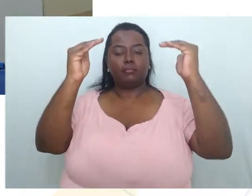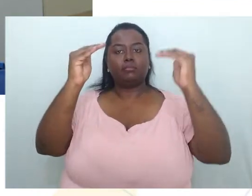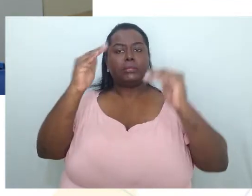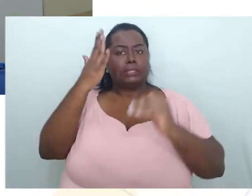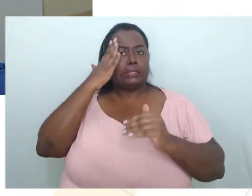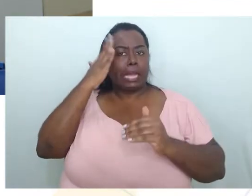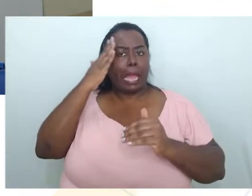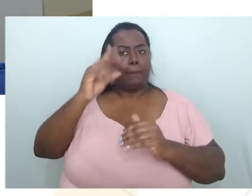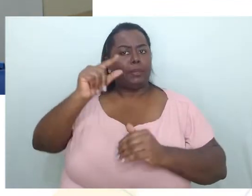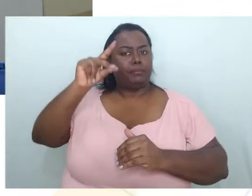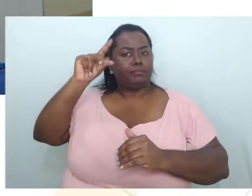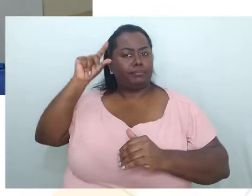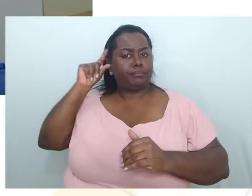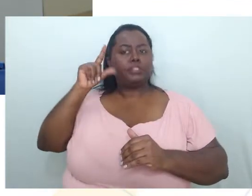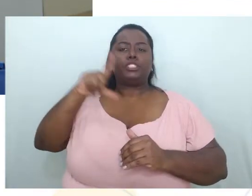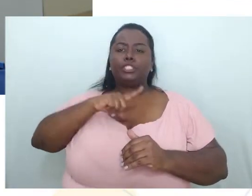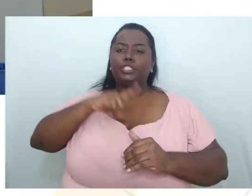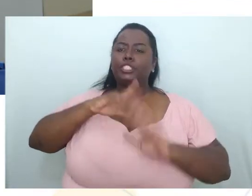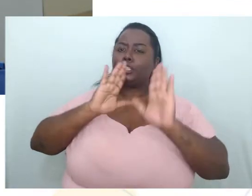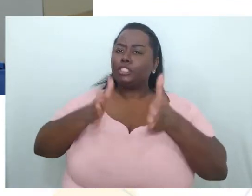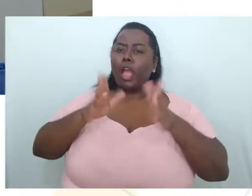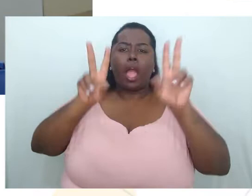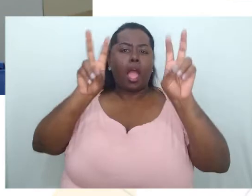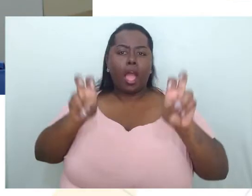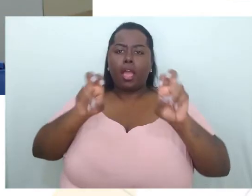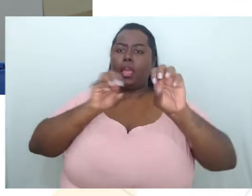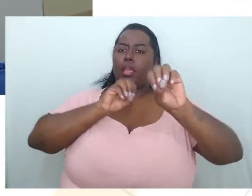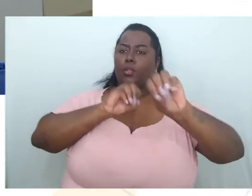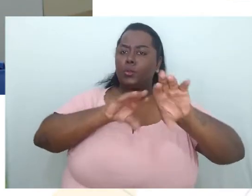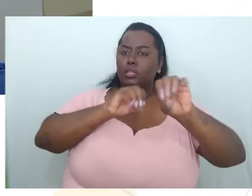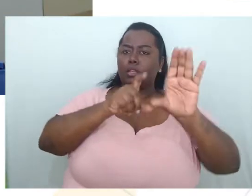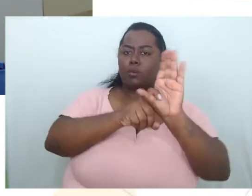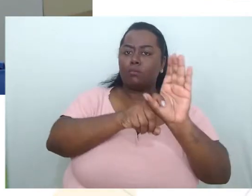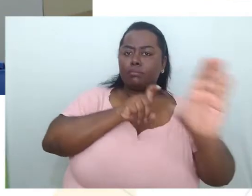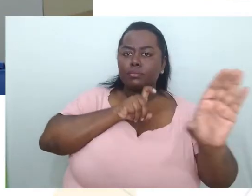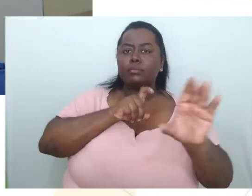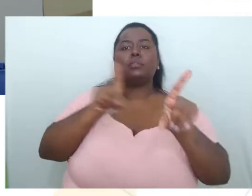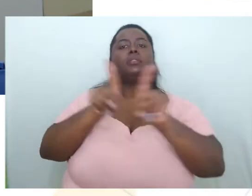a long way when we talked about independent study, distance education and